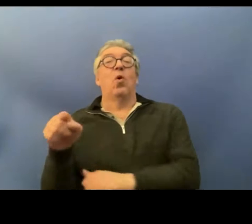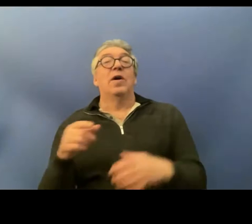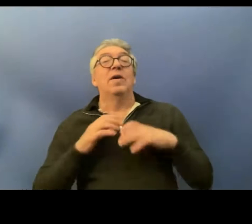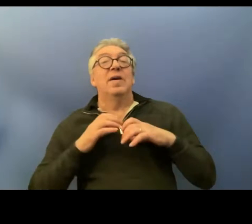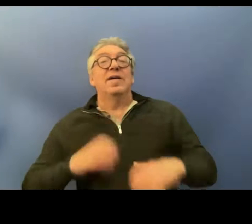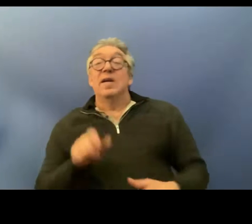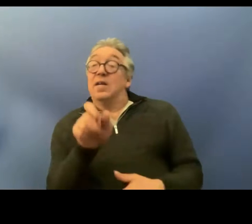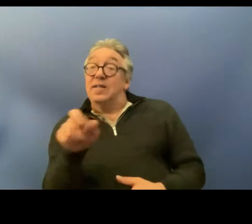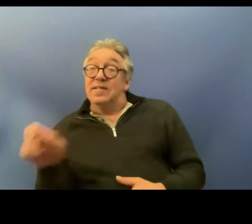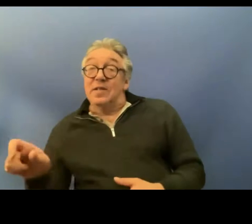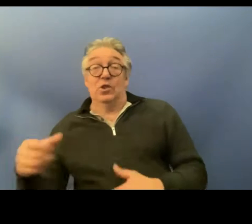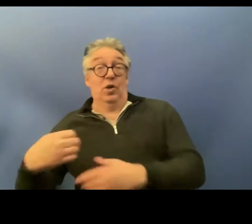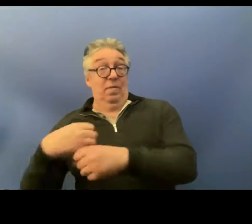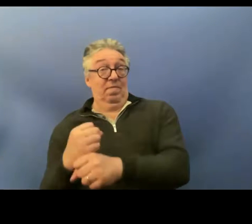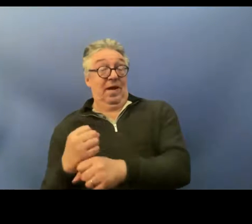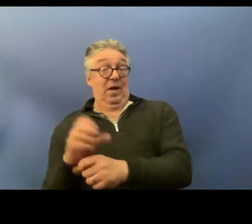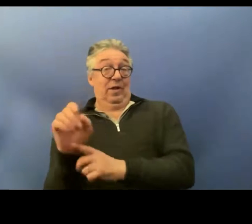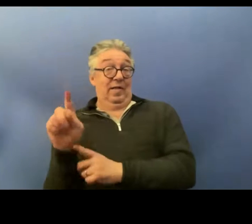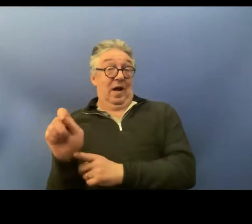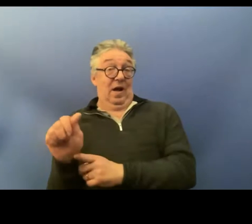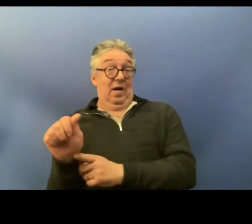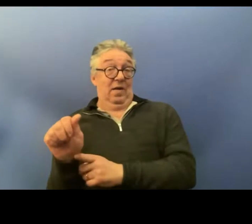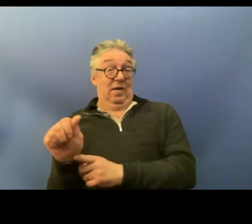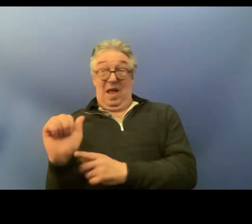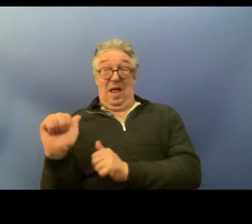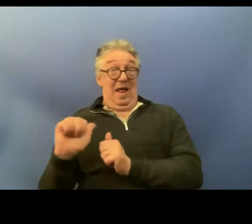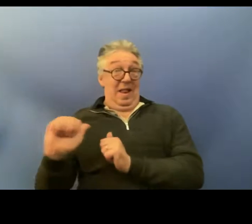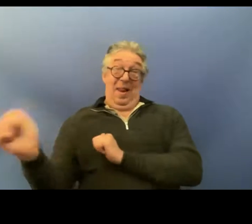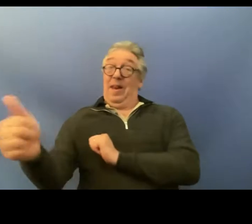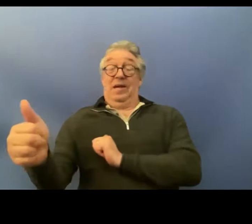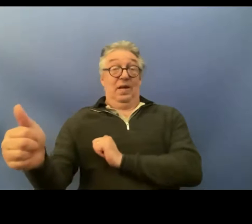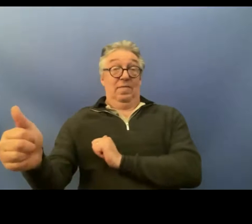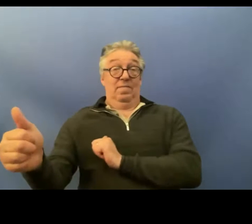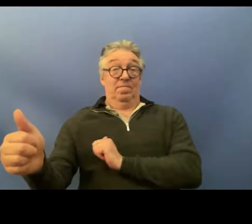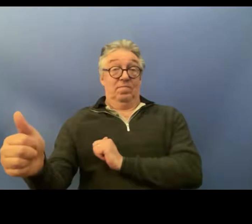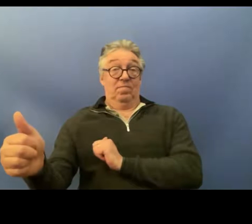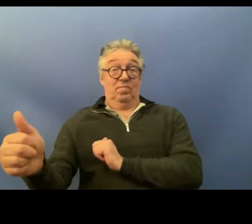So, while we understand that, still, there are very good and interesting conversations